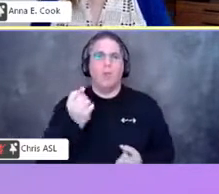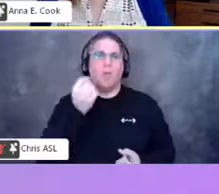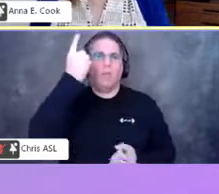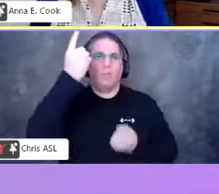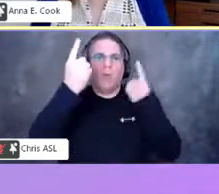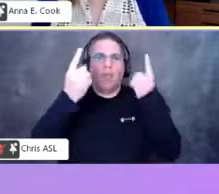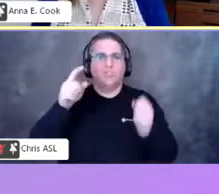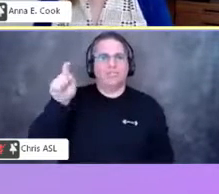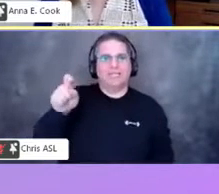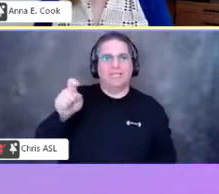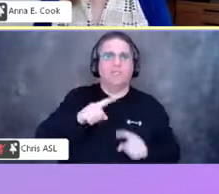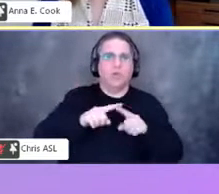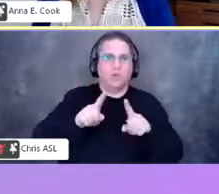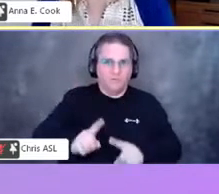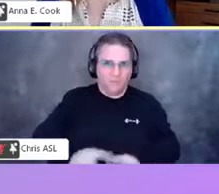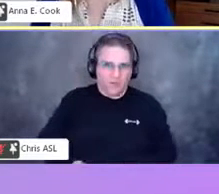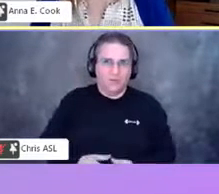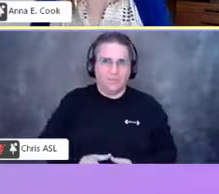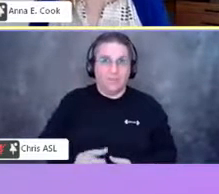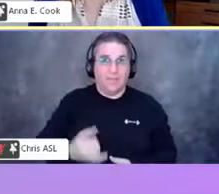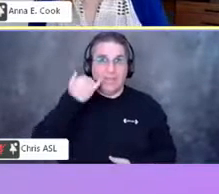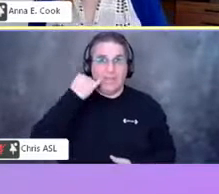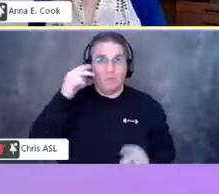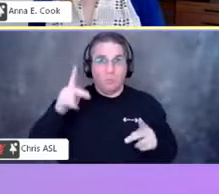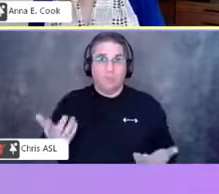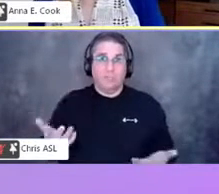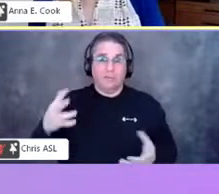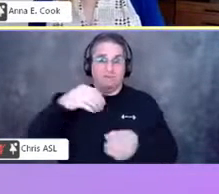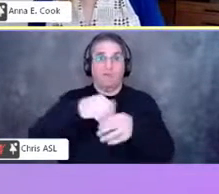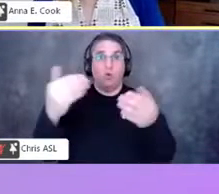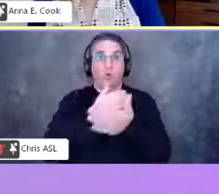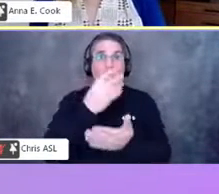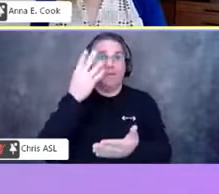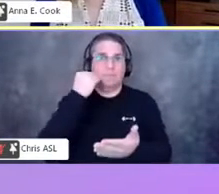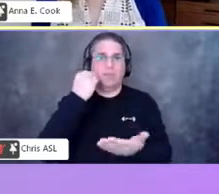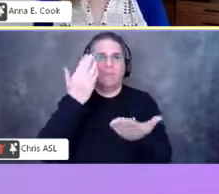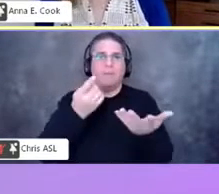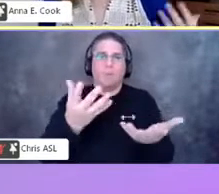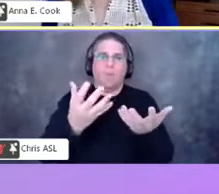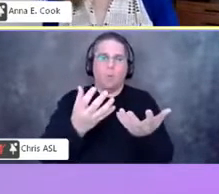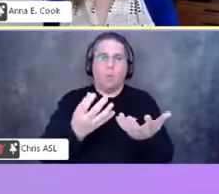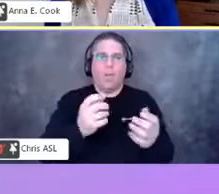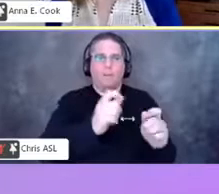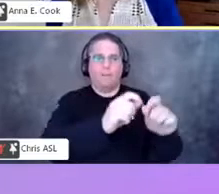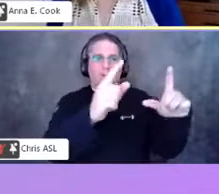to an experience may want real-time pop-ups or in-context tips updates or notifications